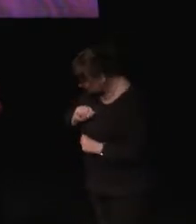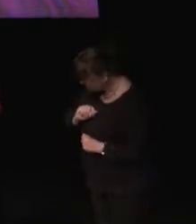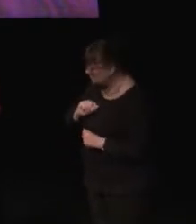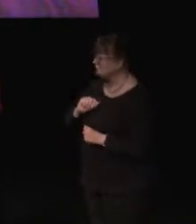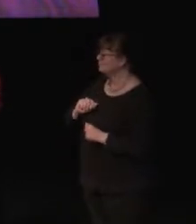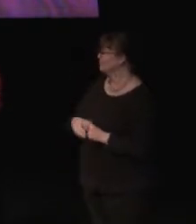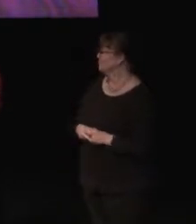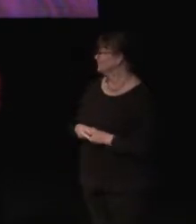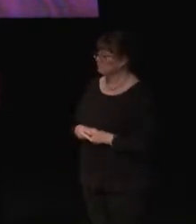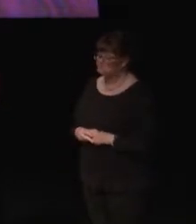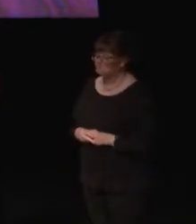Thank you.